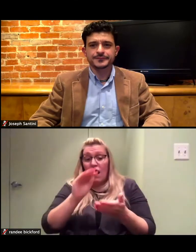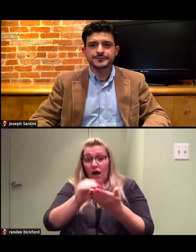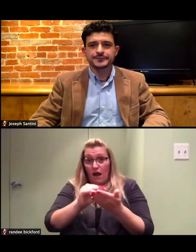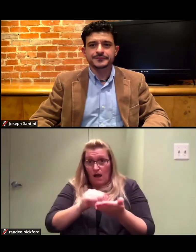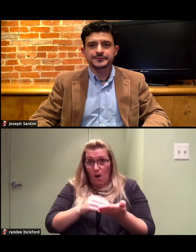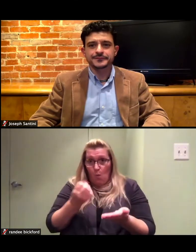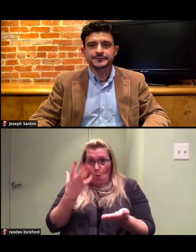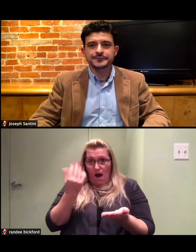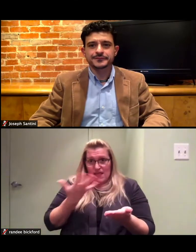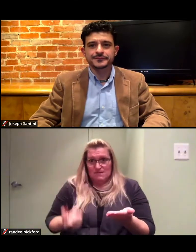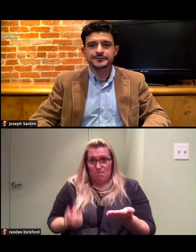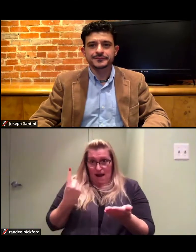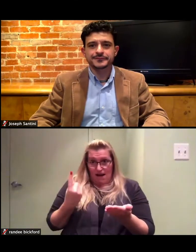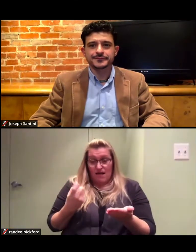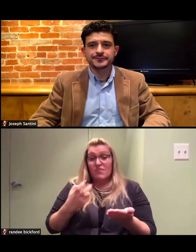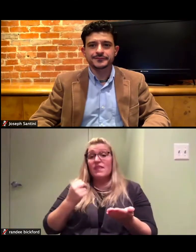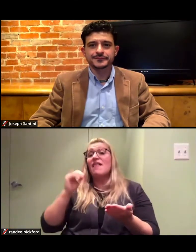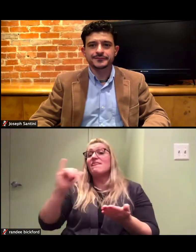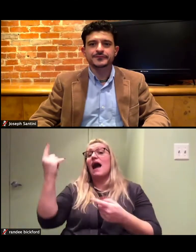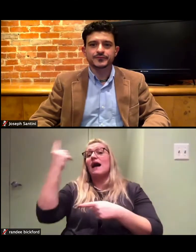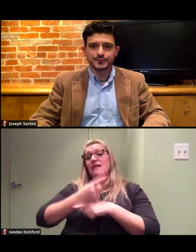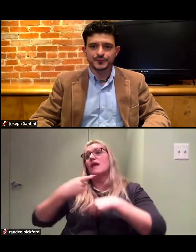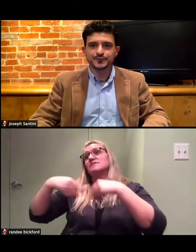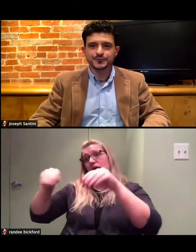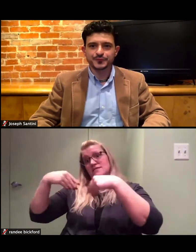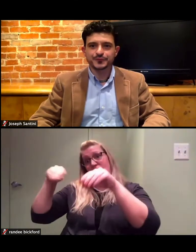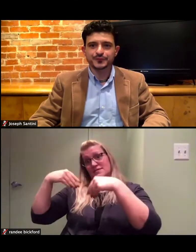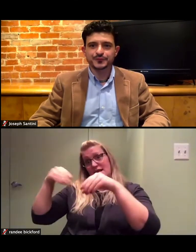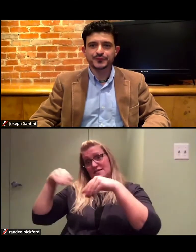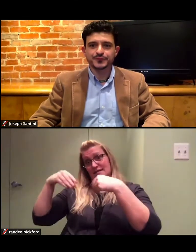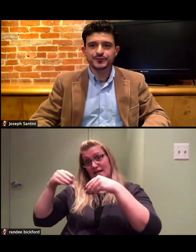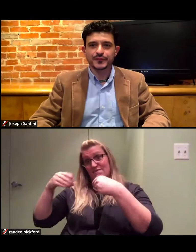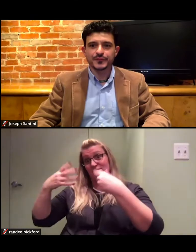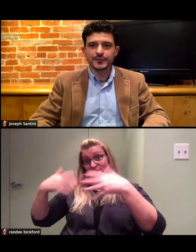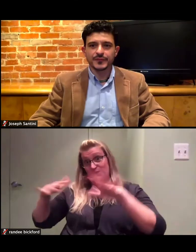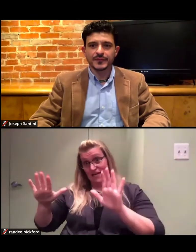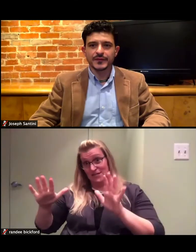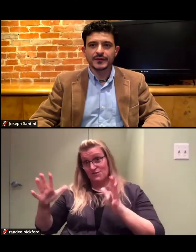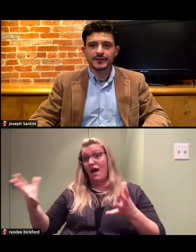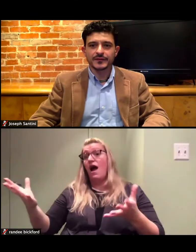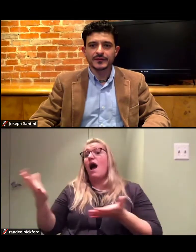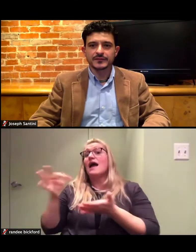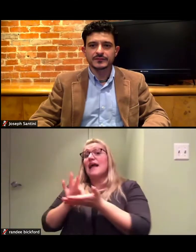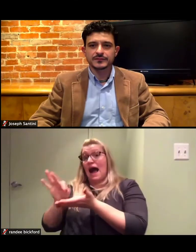or other things and how to document what they spend as well as what they sold.